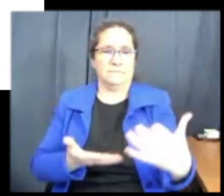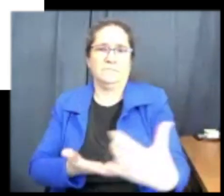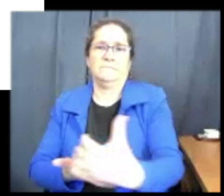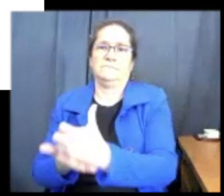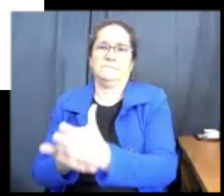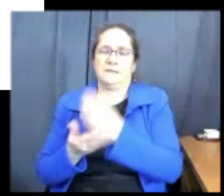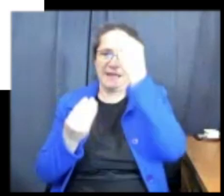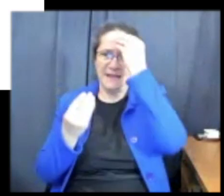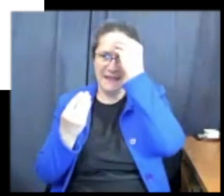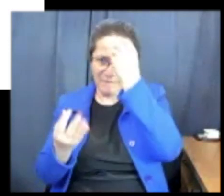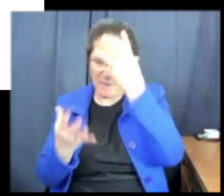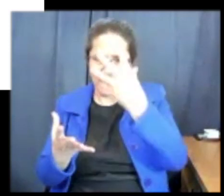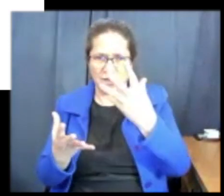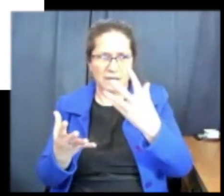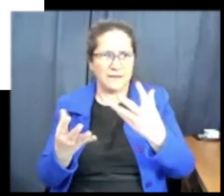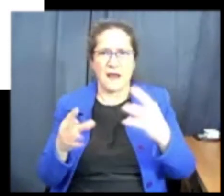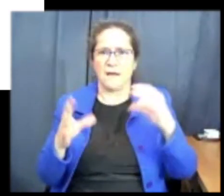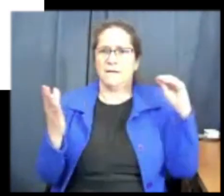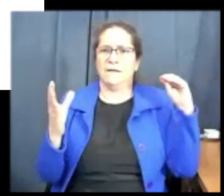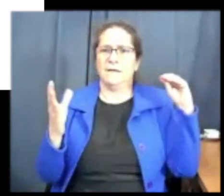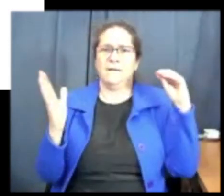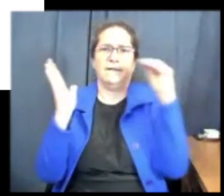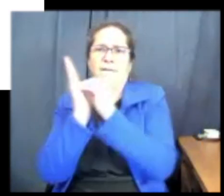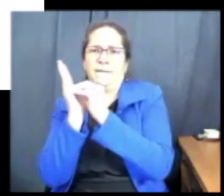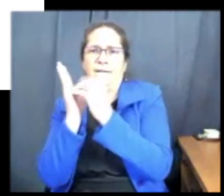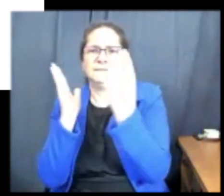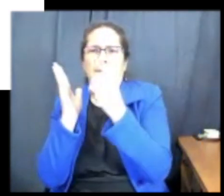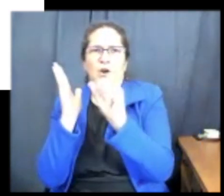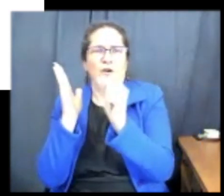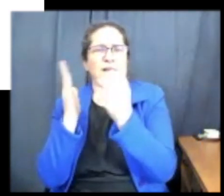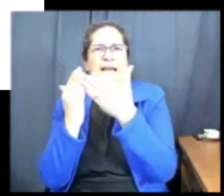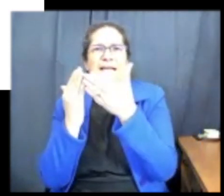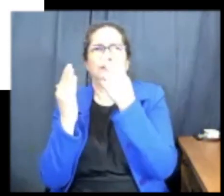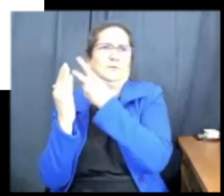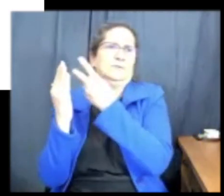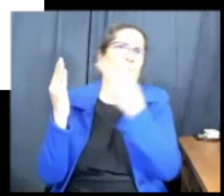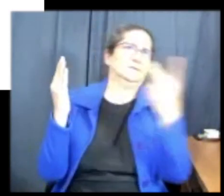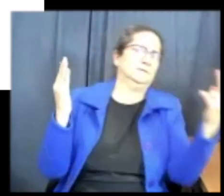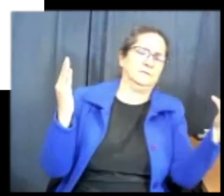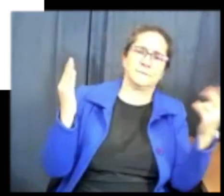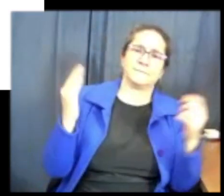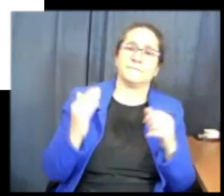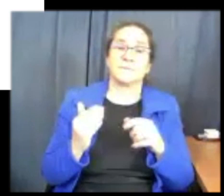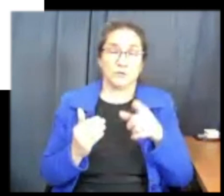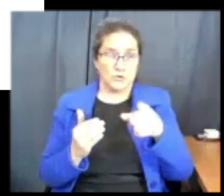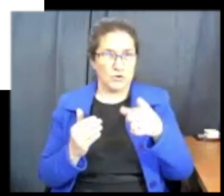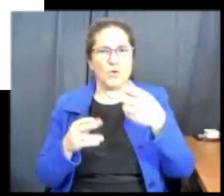and put it somewhere where they can take a broader look at it. And so you mentioned that you have a profile template